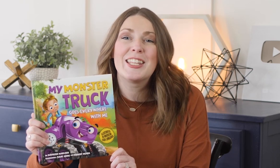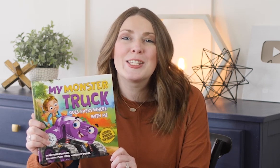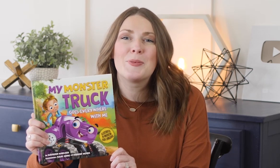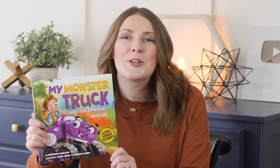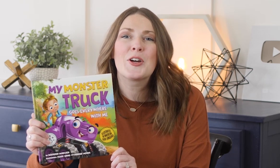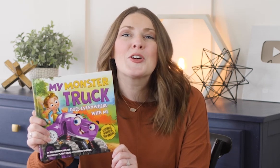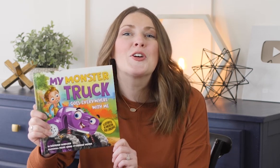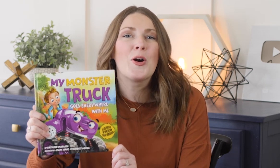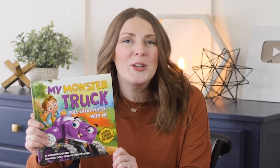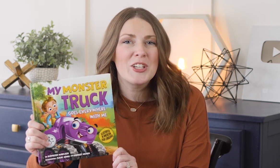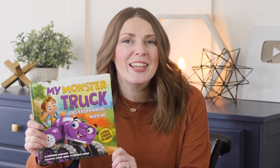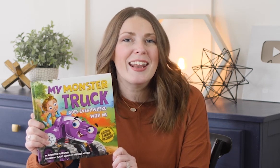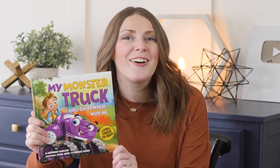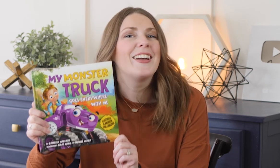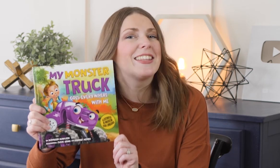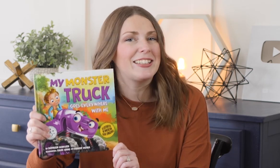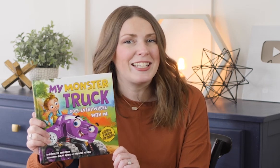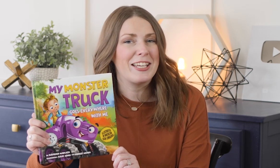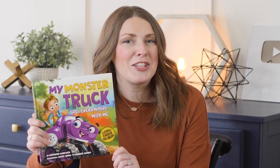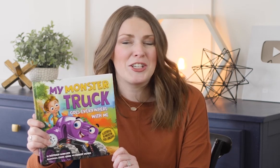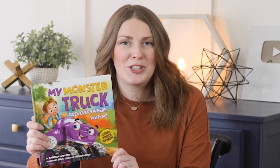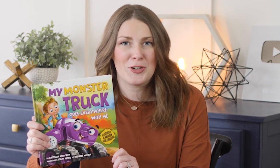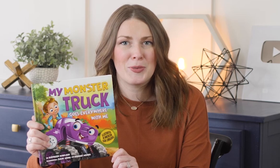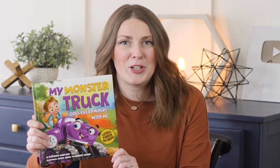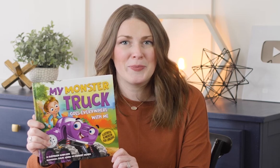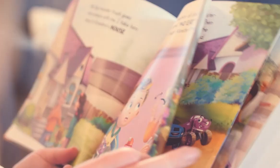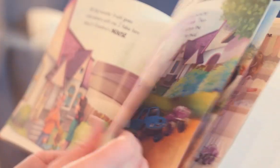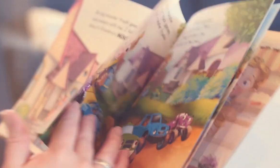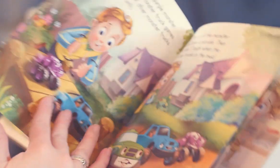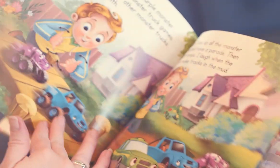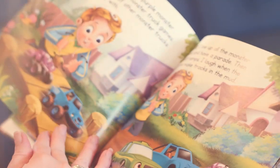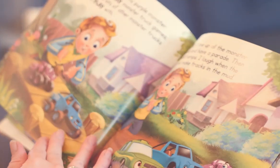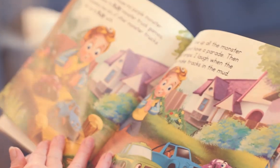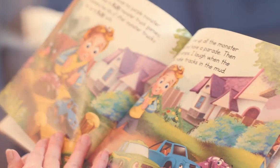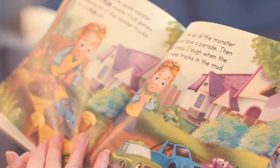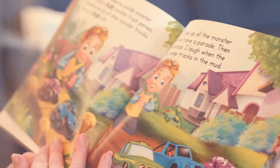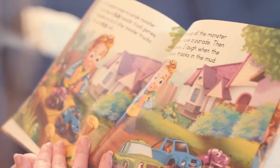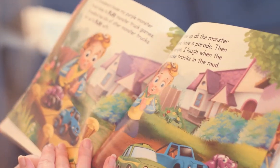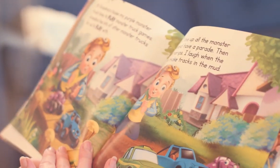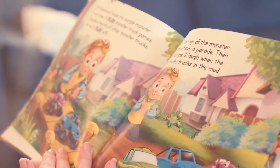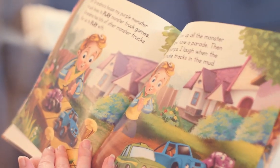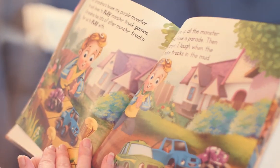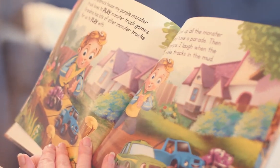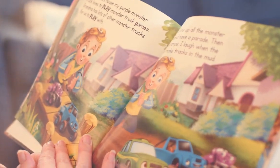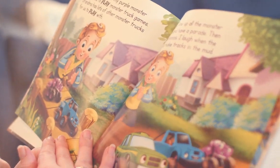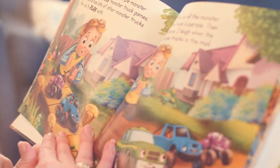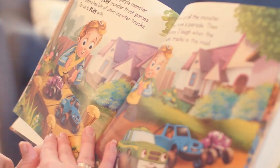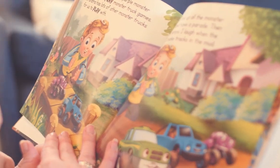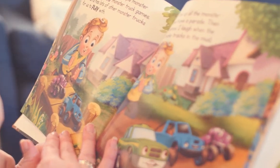this book, go and check it out in the link in the description. The story of this book is about Dylan